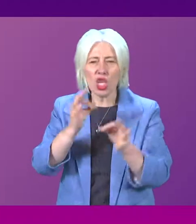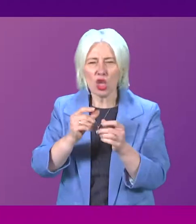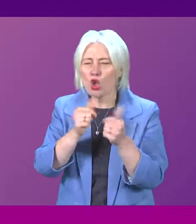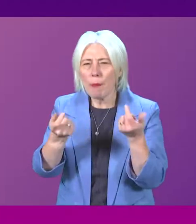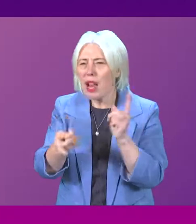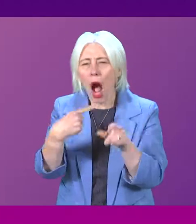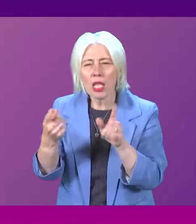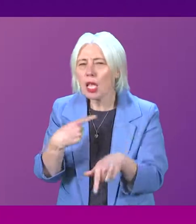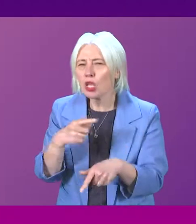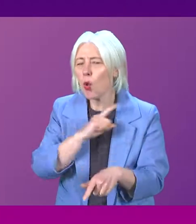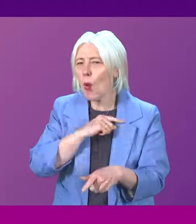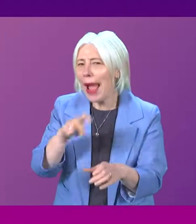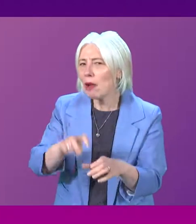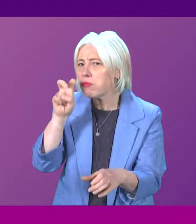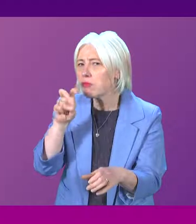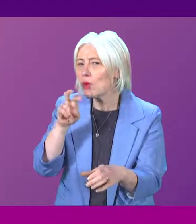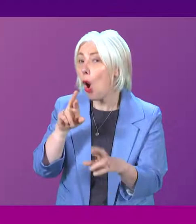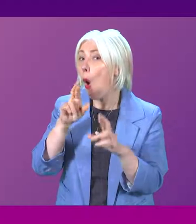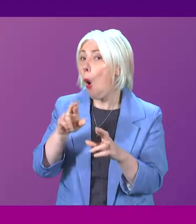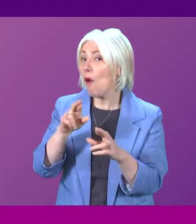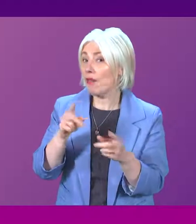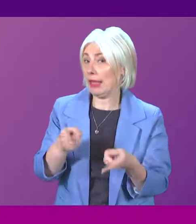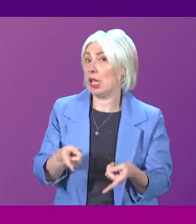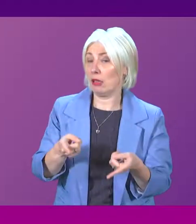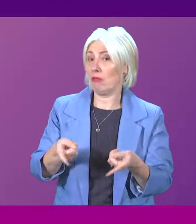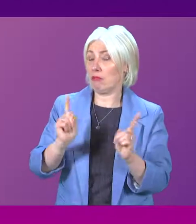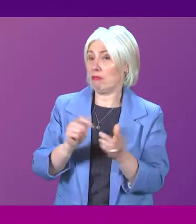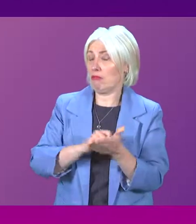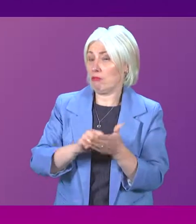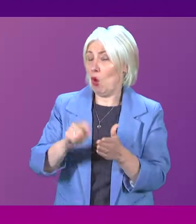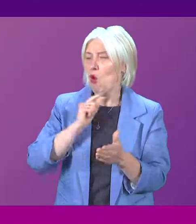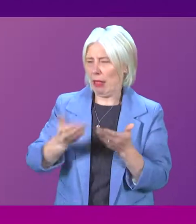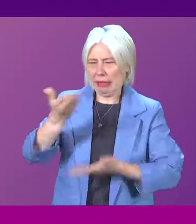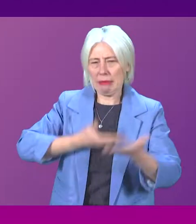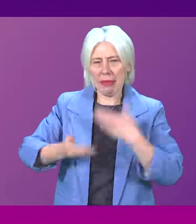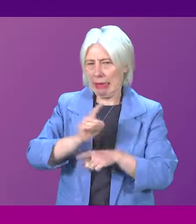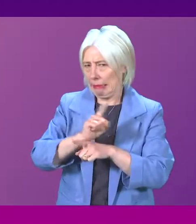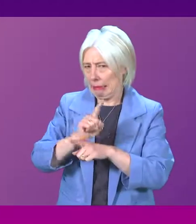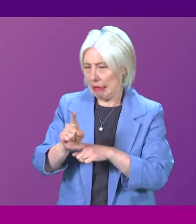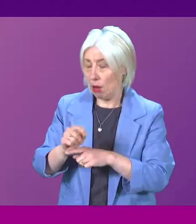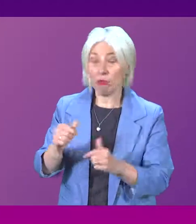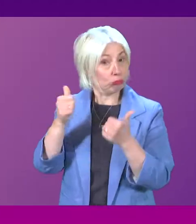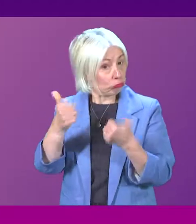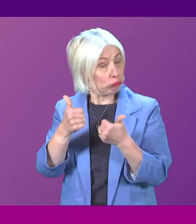I hope that the cabinet secretary will answer those in due course. I welcome the appointment of Lord Brailsford.